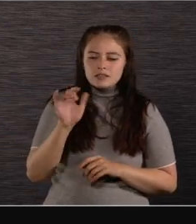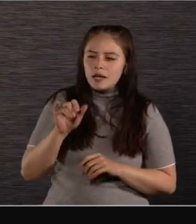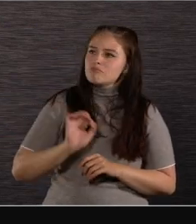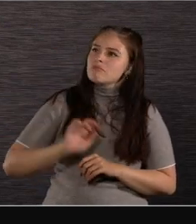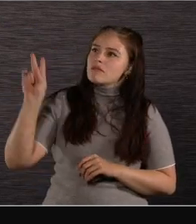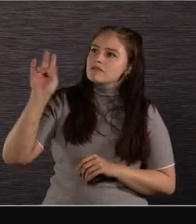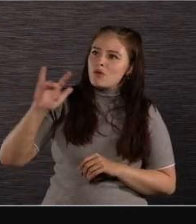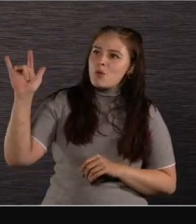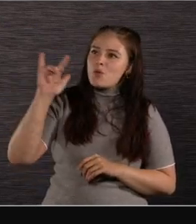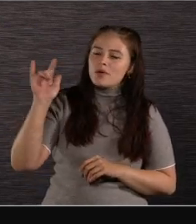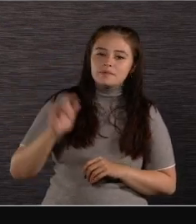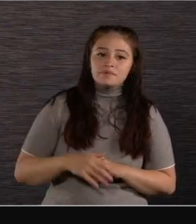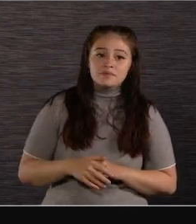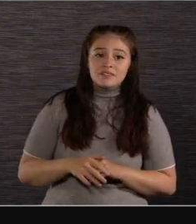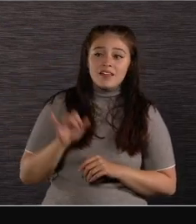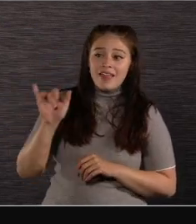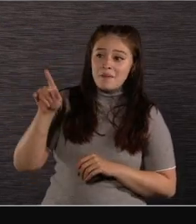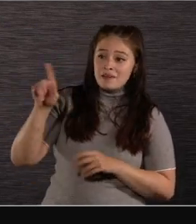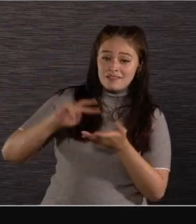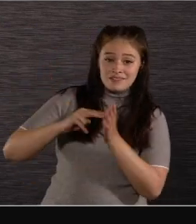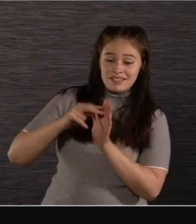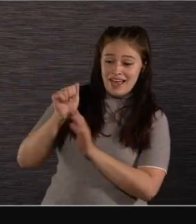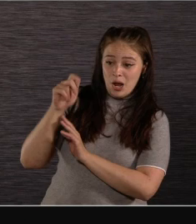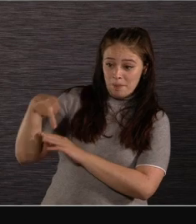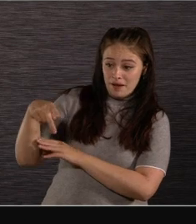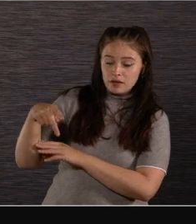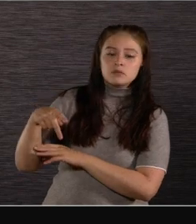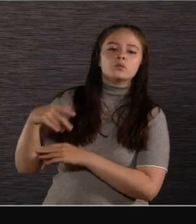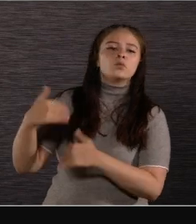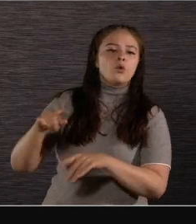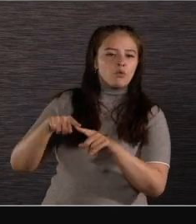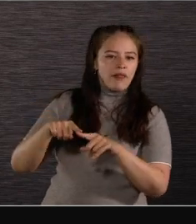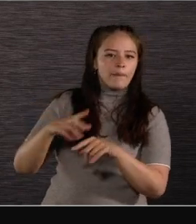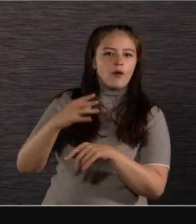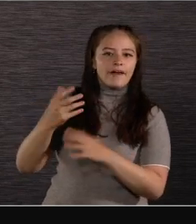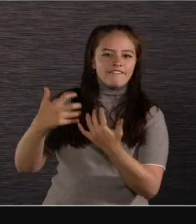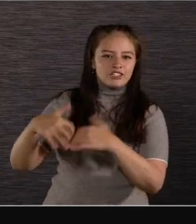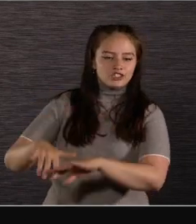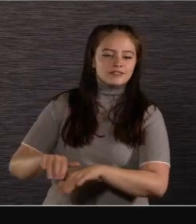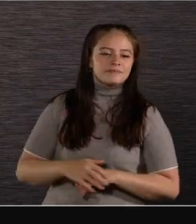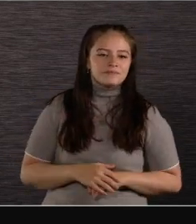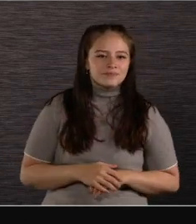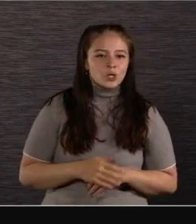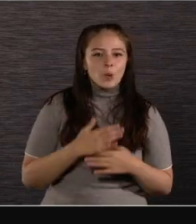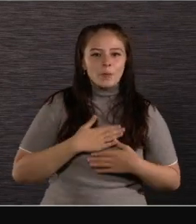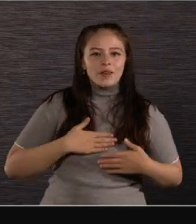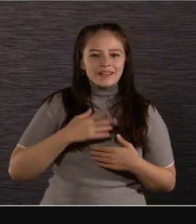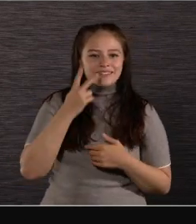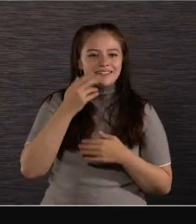And that makes Airpeak efficient and reliable on set. So please take a look at these next clips